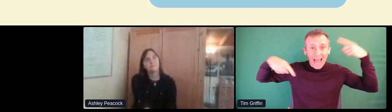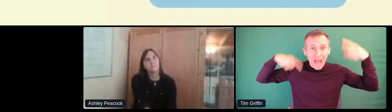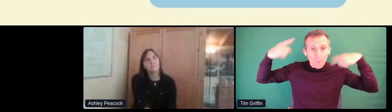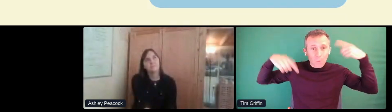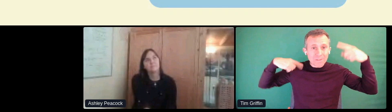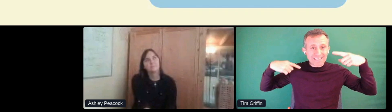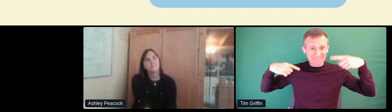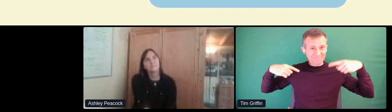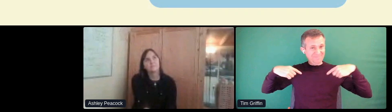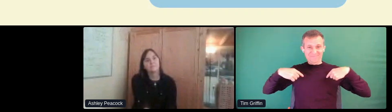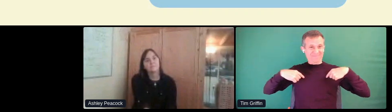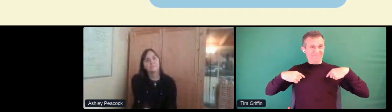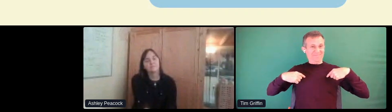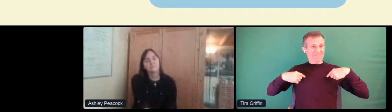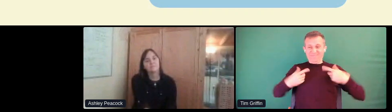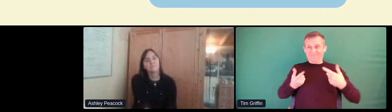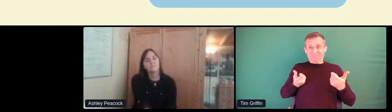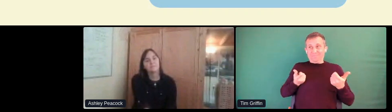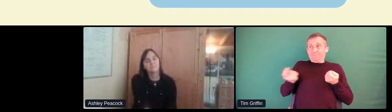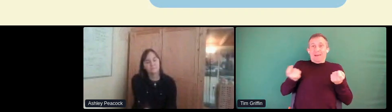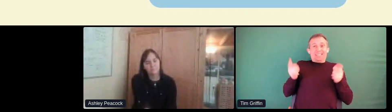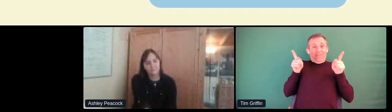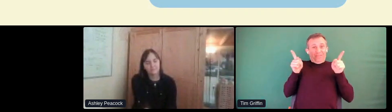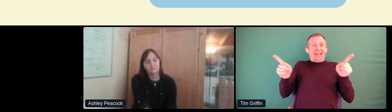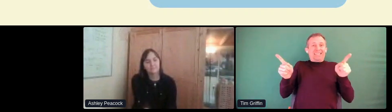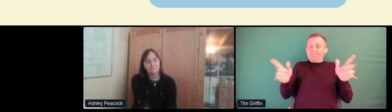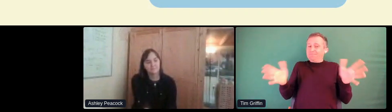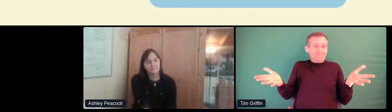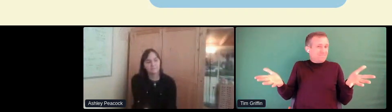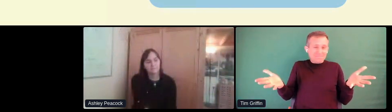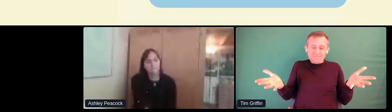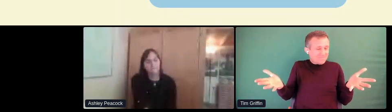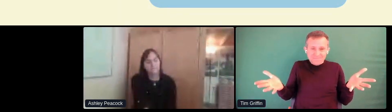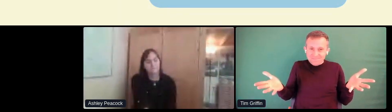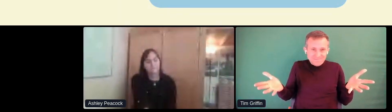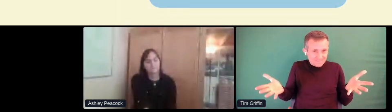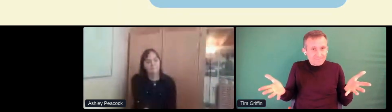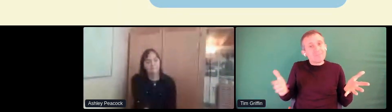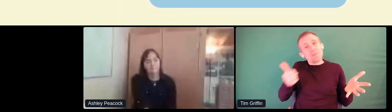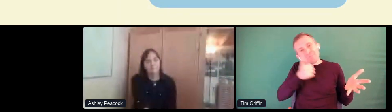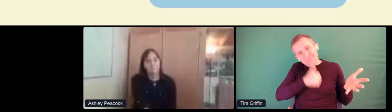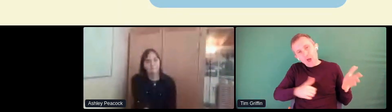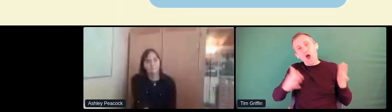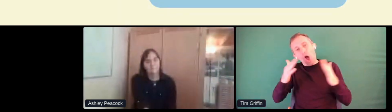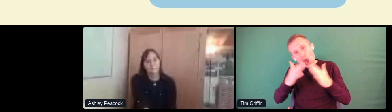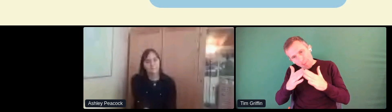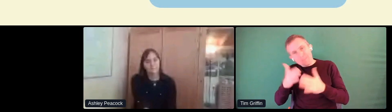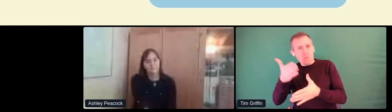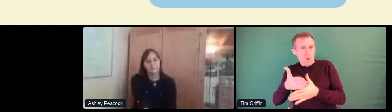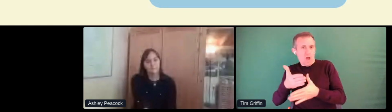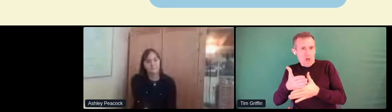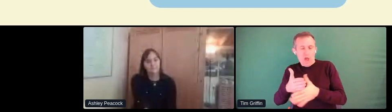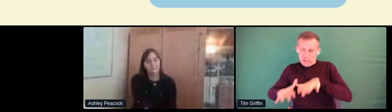to cope with. So I work from home because then I can actually do more work done and I'm more